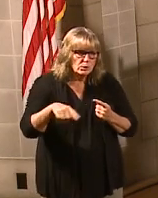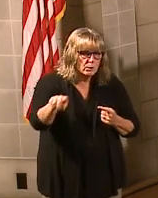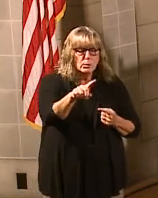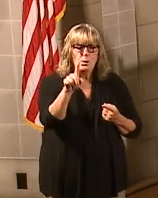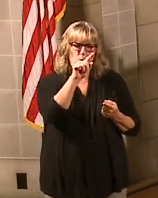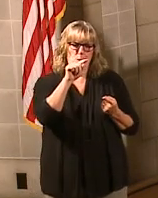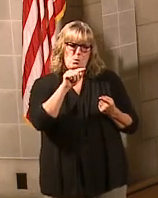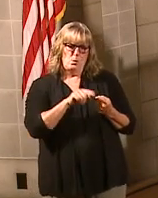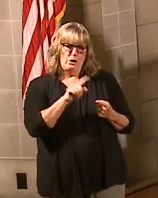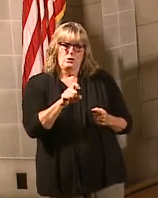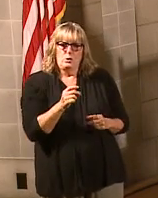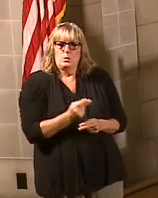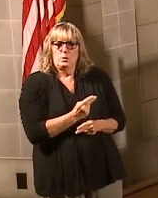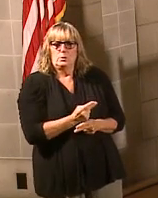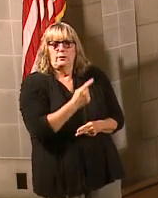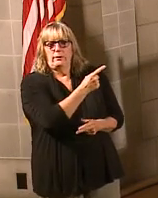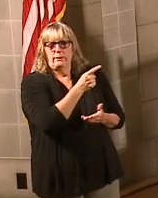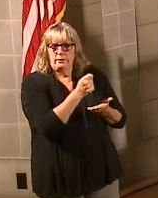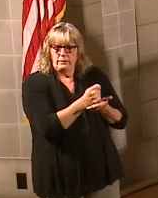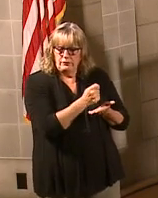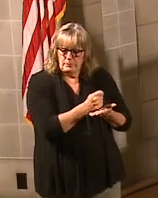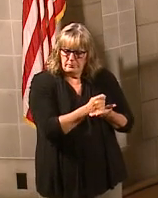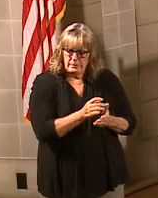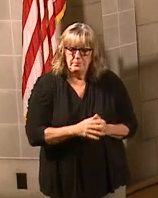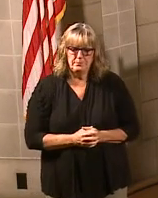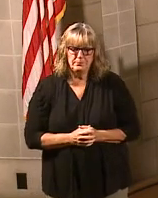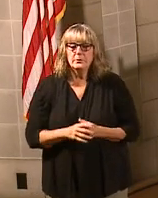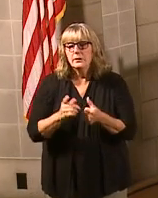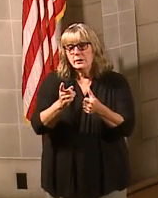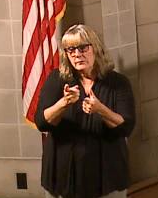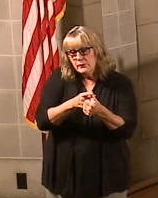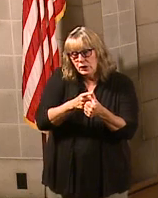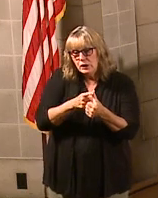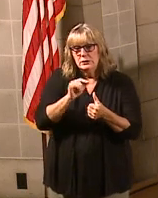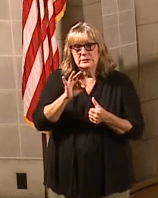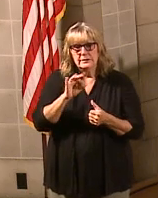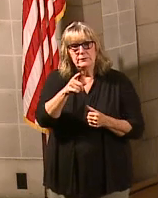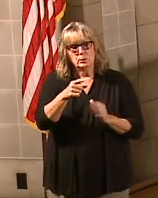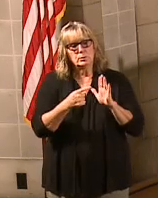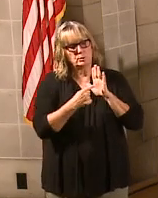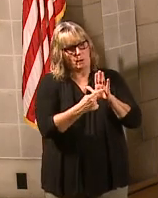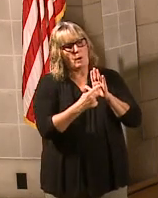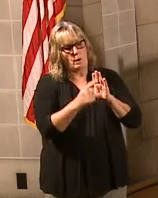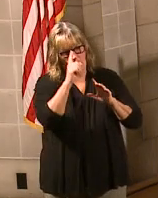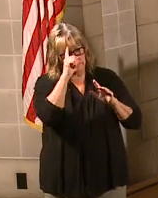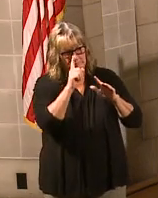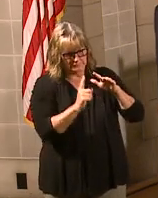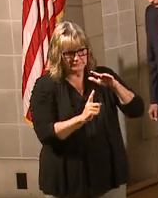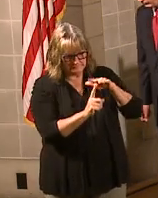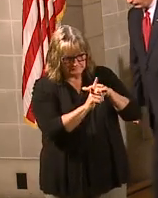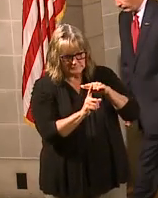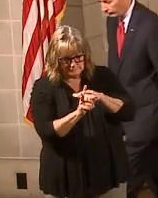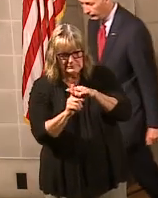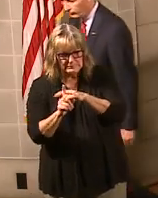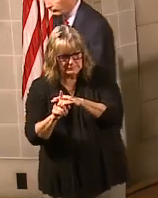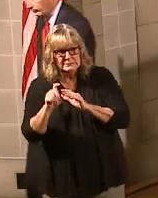COULD TALK TO YOUR DOCTOR OR YOUR DOCTOR CAN TALK TO YOU